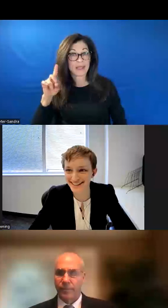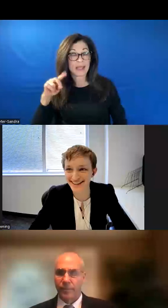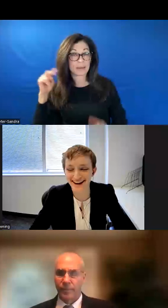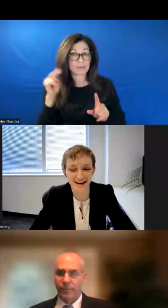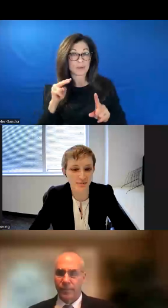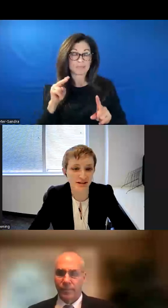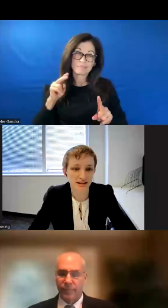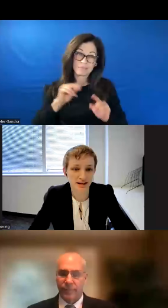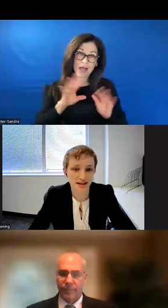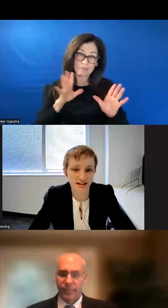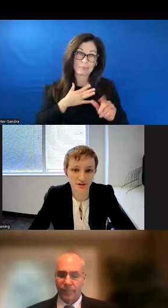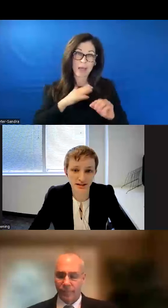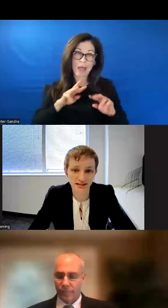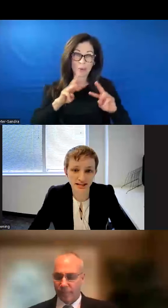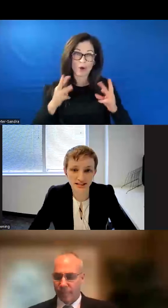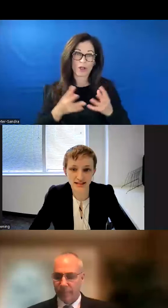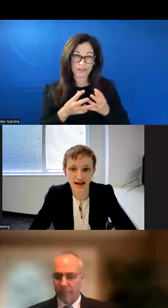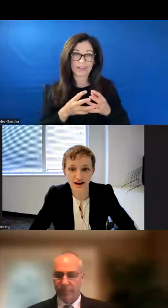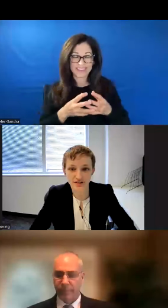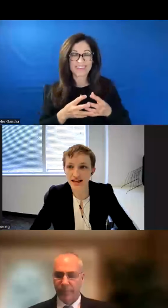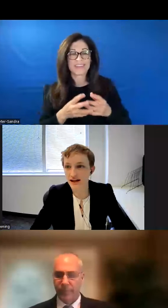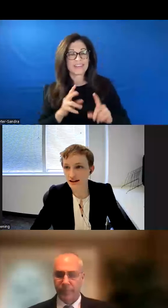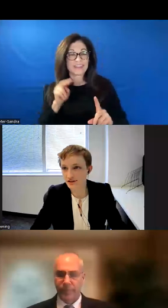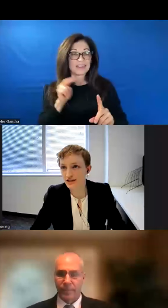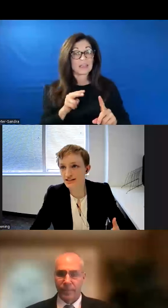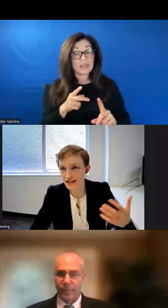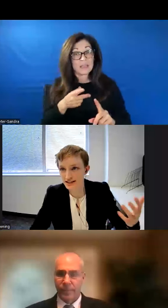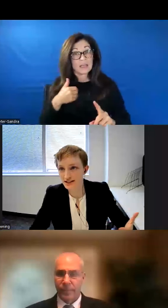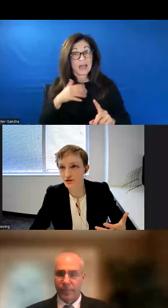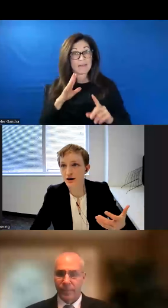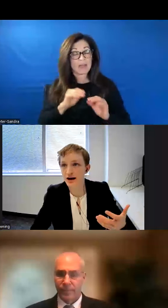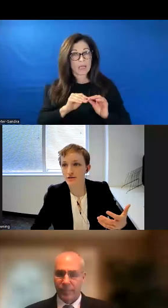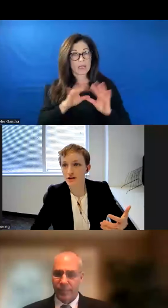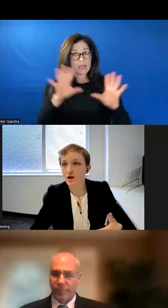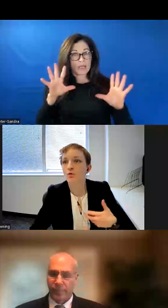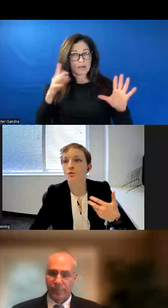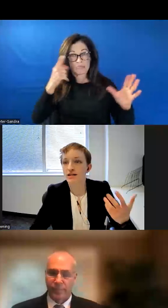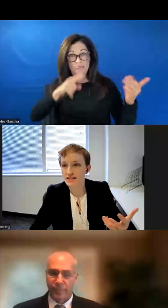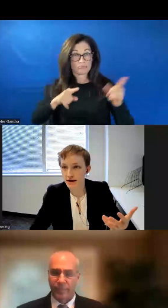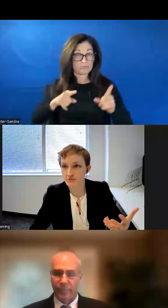SIT IN, I THINK HAVING THAT CLEAR CONSENSUS AROUND WHAT IS THE